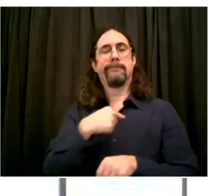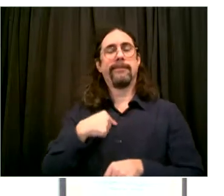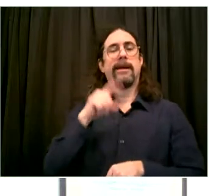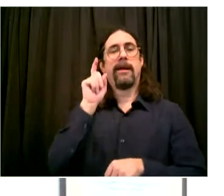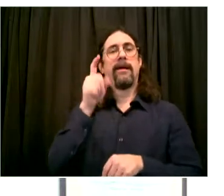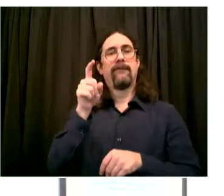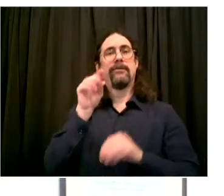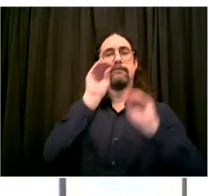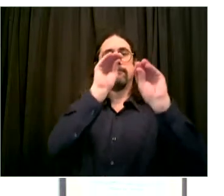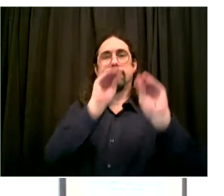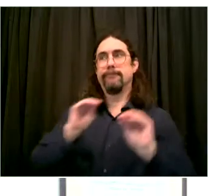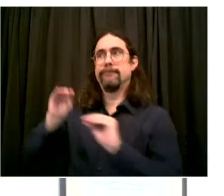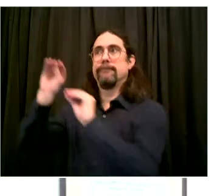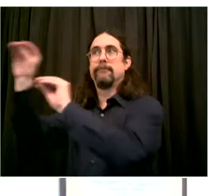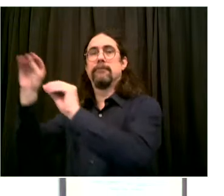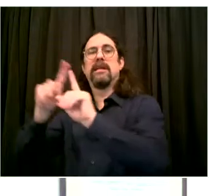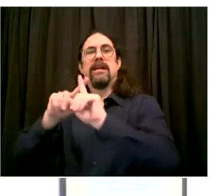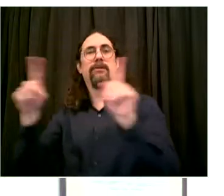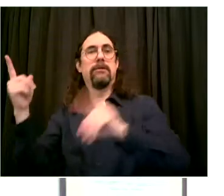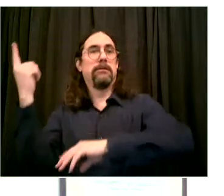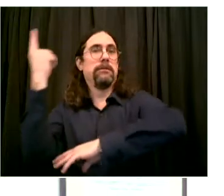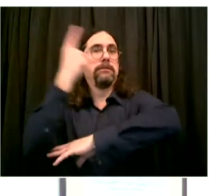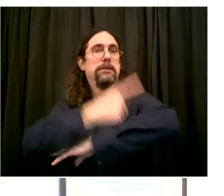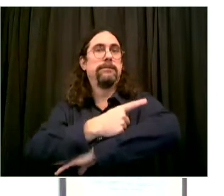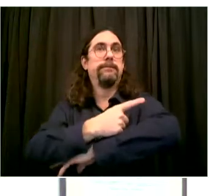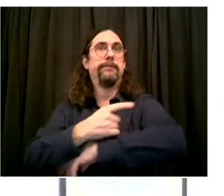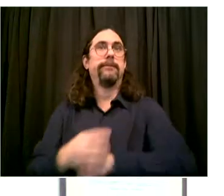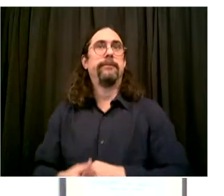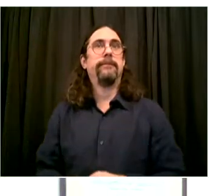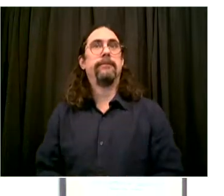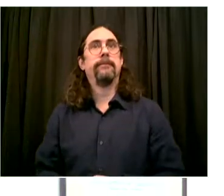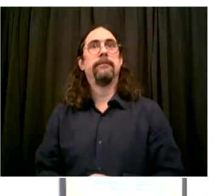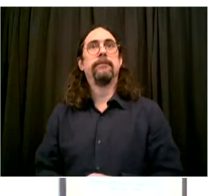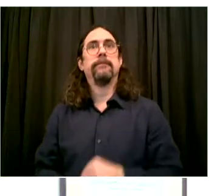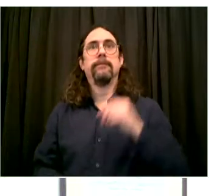WEEK. THOSE ARE NOW ALL RESCHEDULED